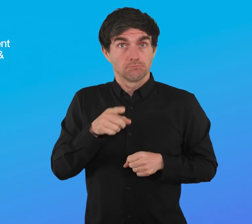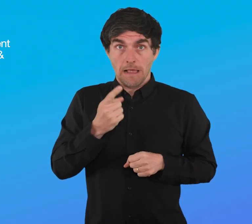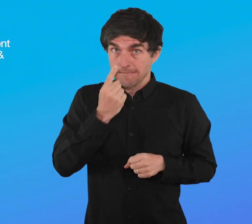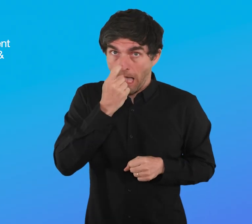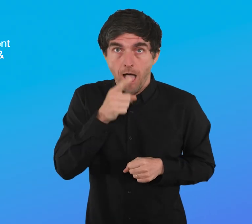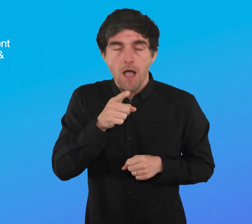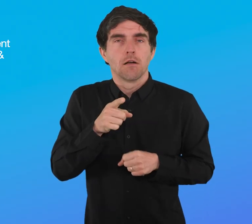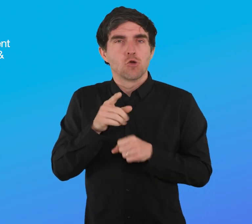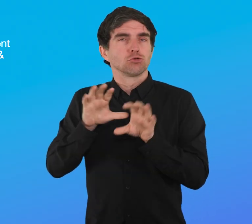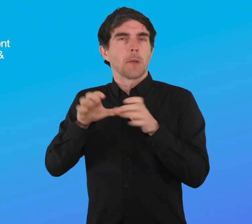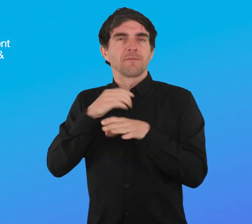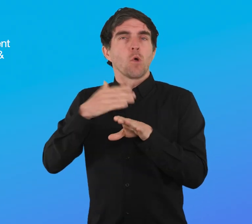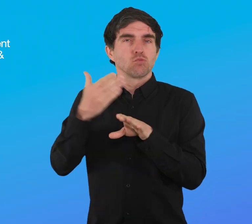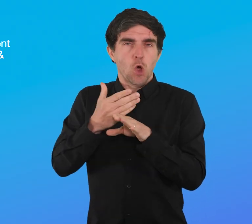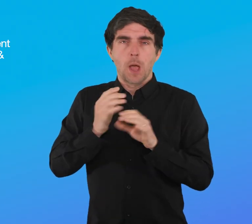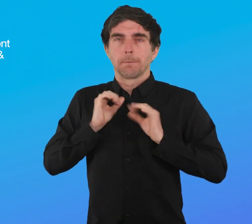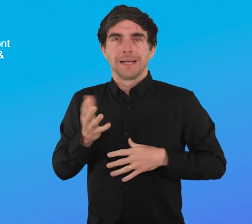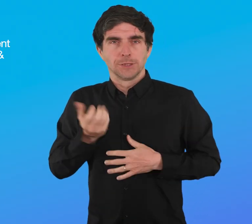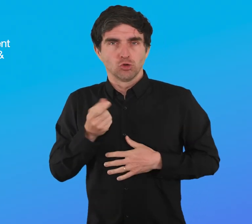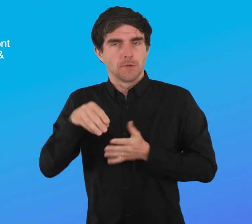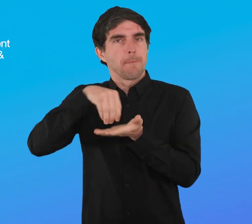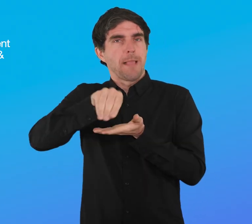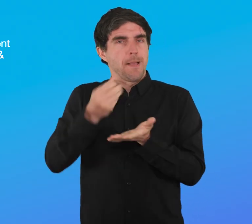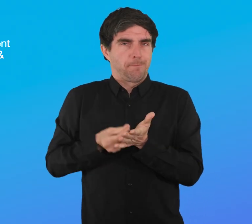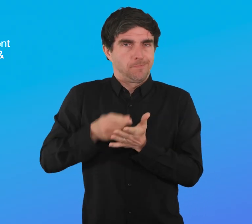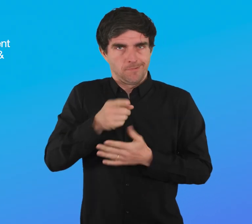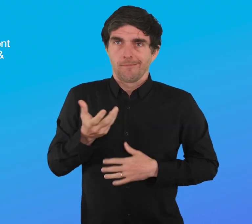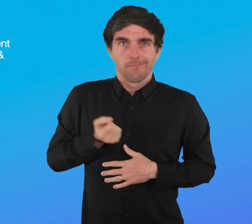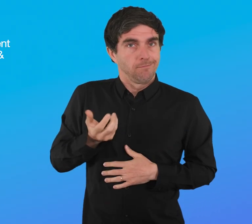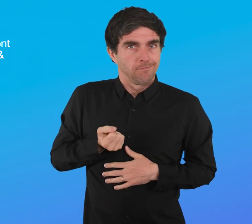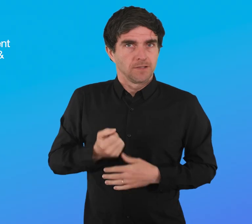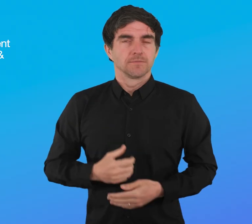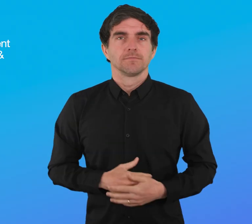If you can get it, the Department for Work and Pensions pay this money to you.